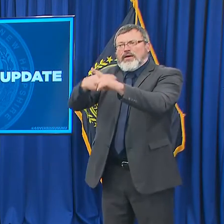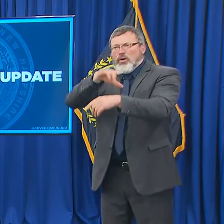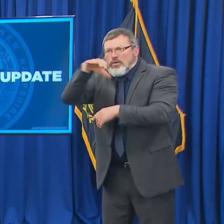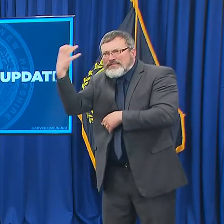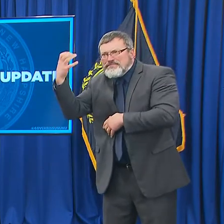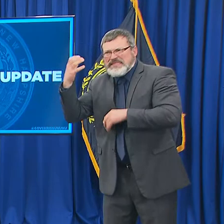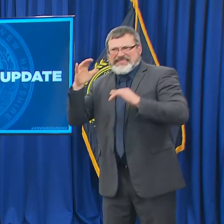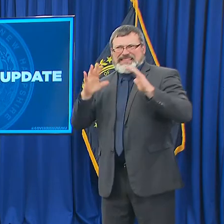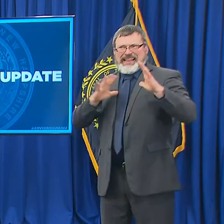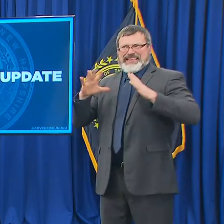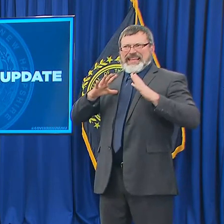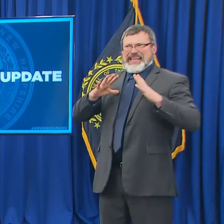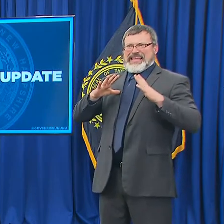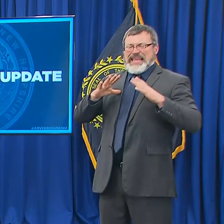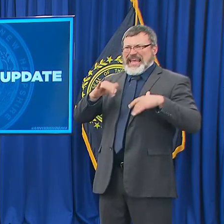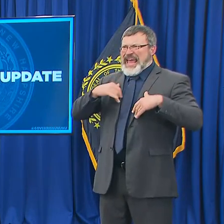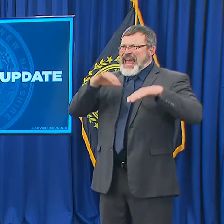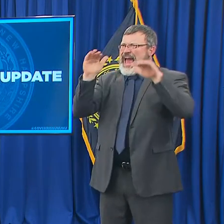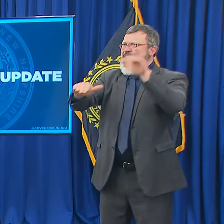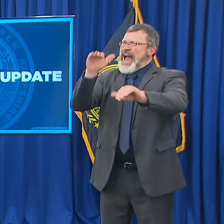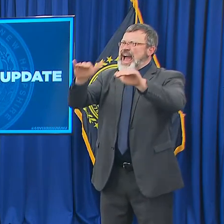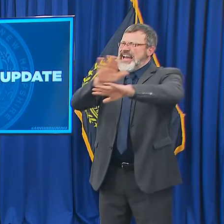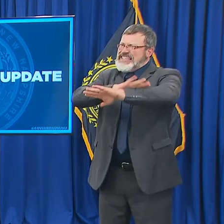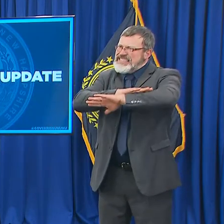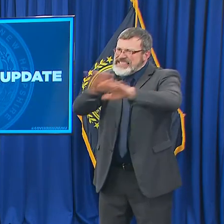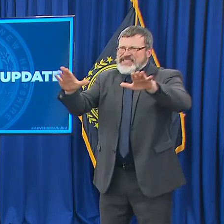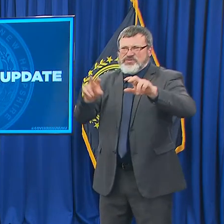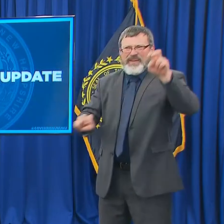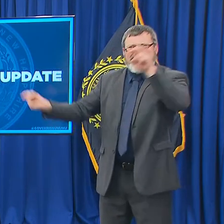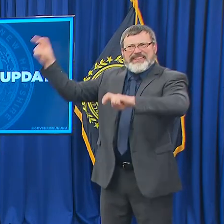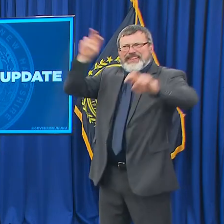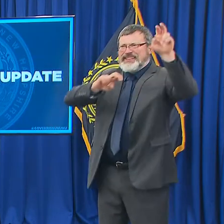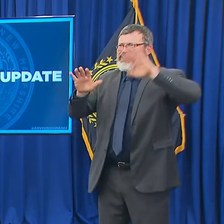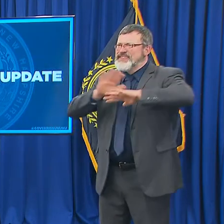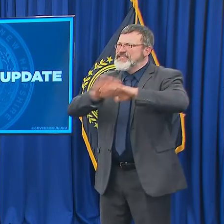center in Manchester with 25 residents and eleven staff